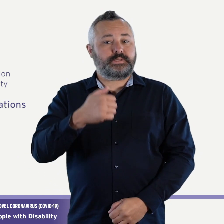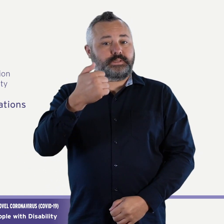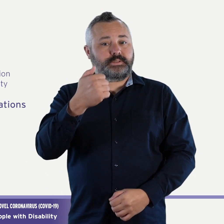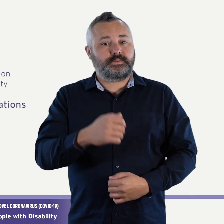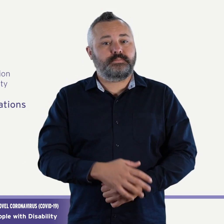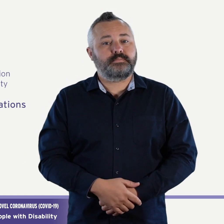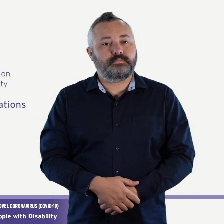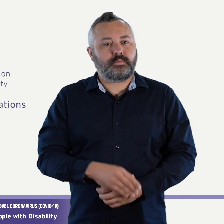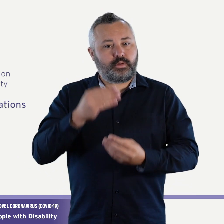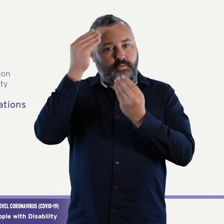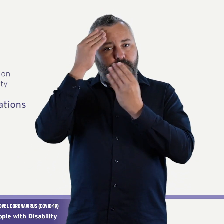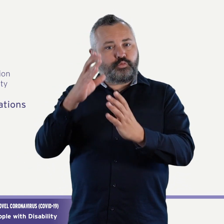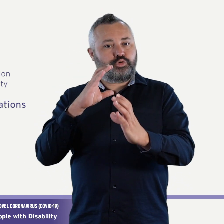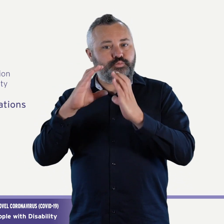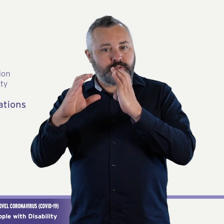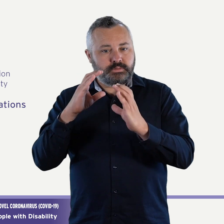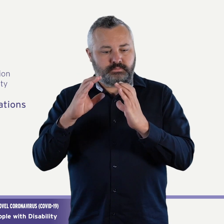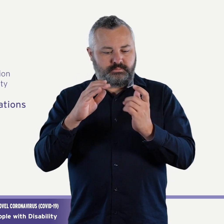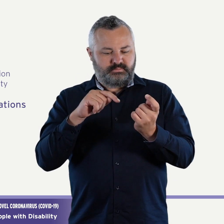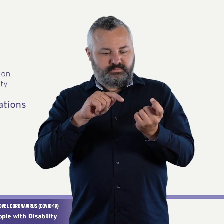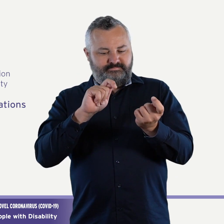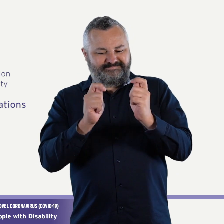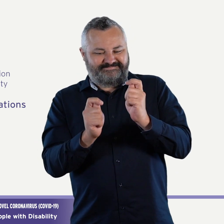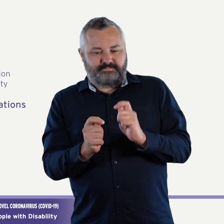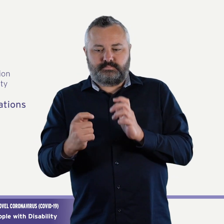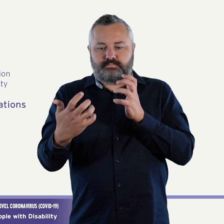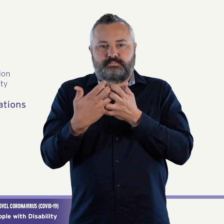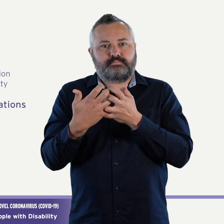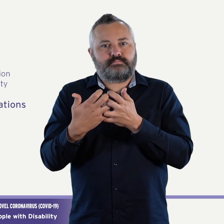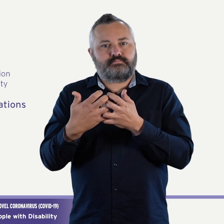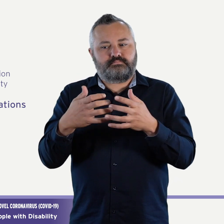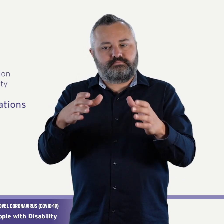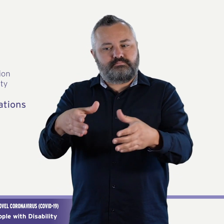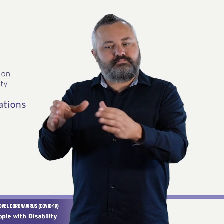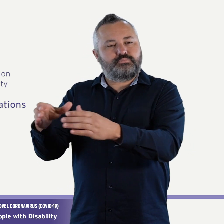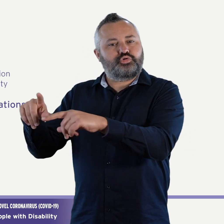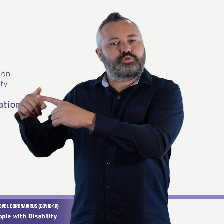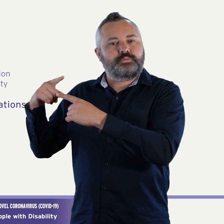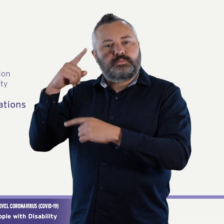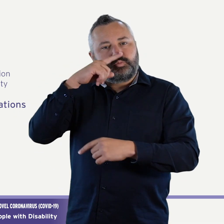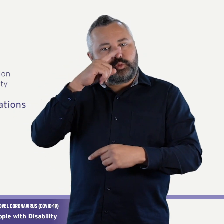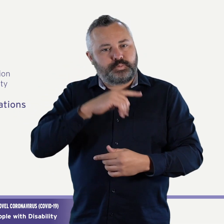6. Tailor and target communications: